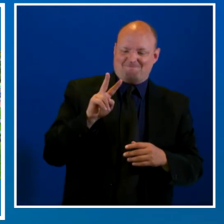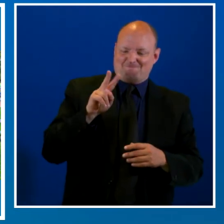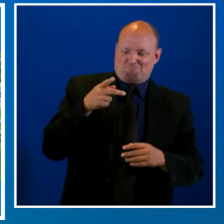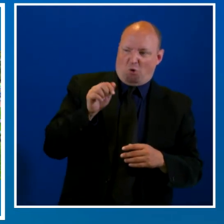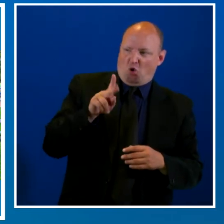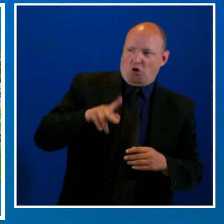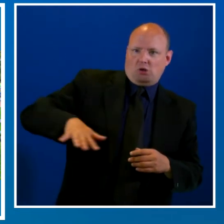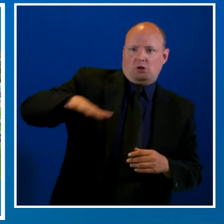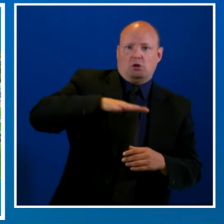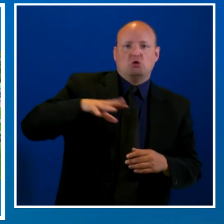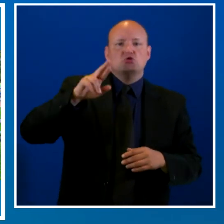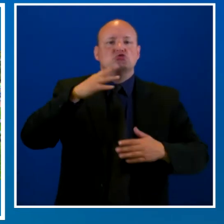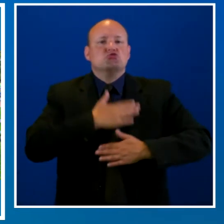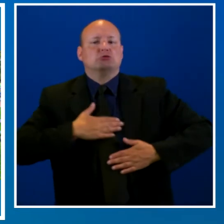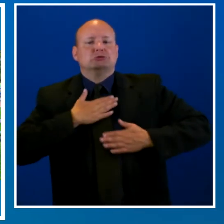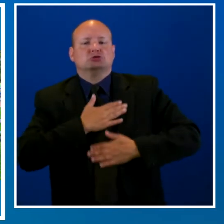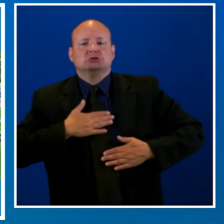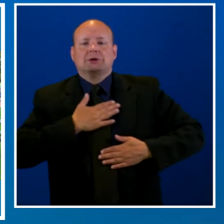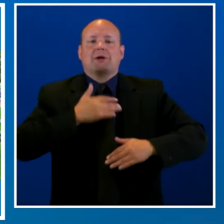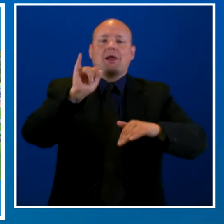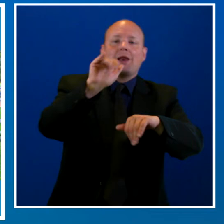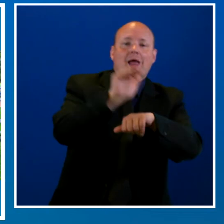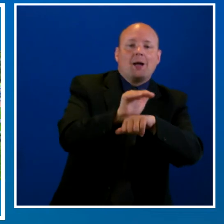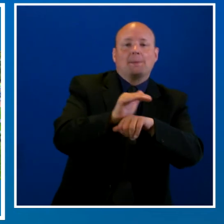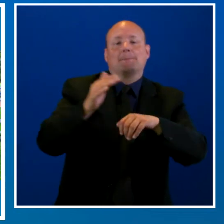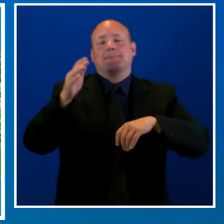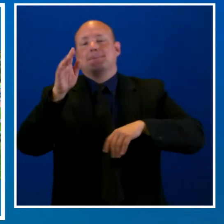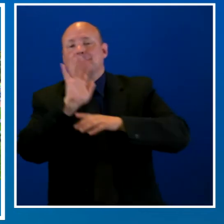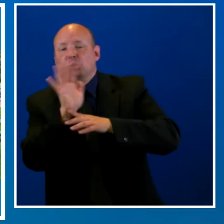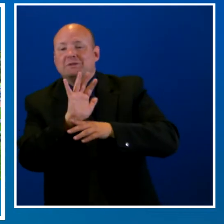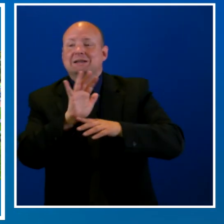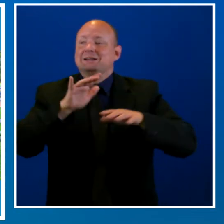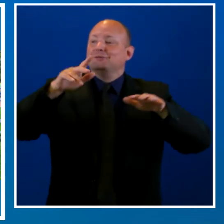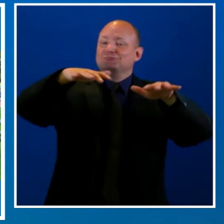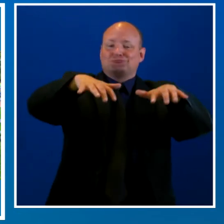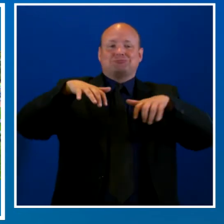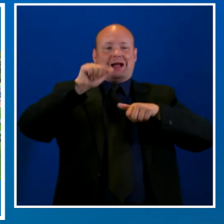Park are back July 9th through August 27th.